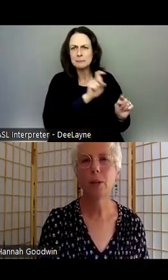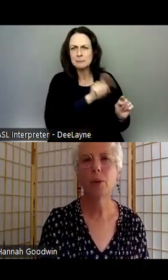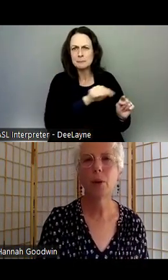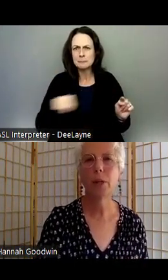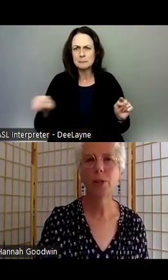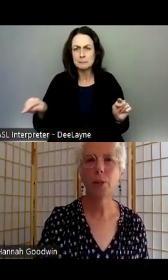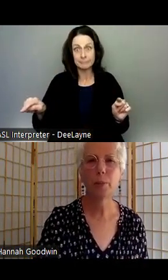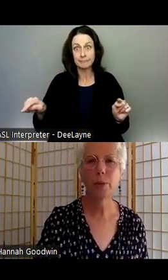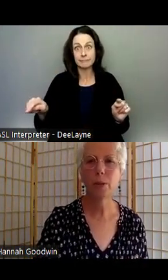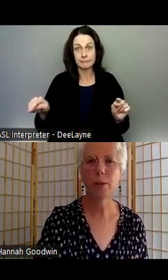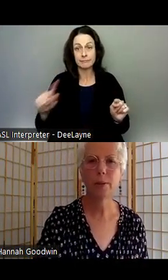that will go into your proposal.